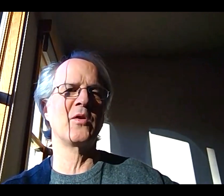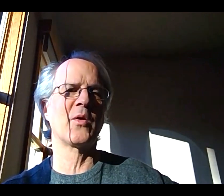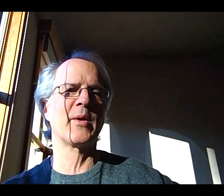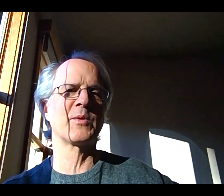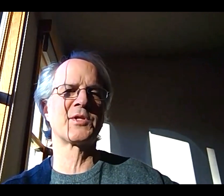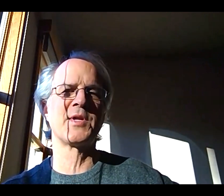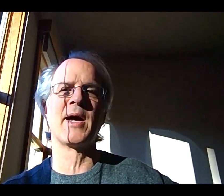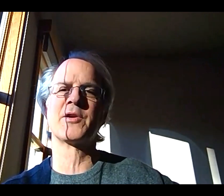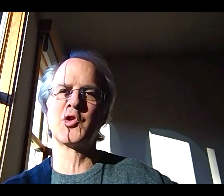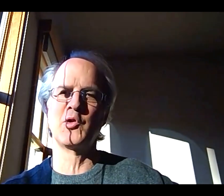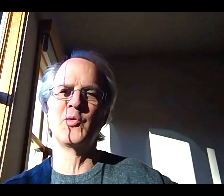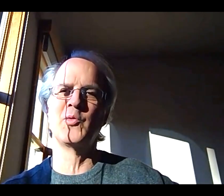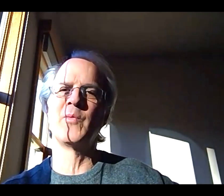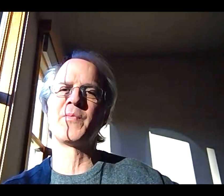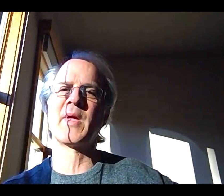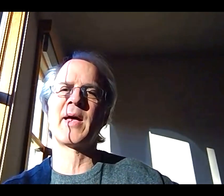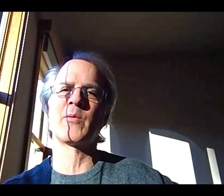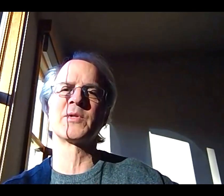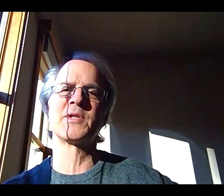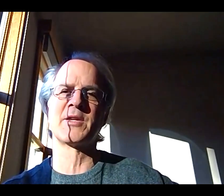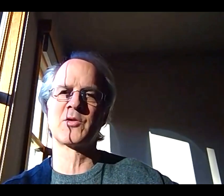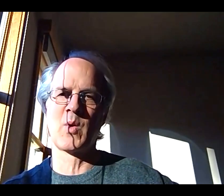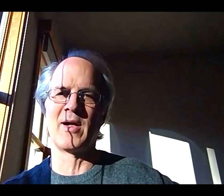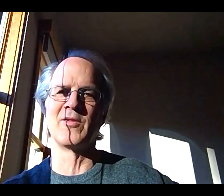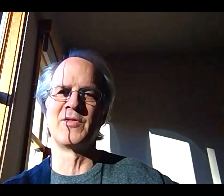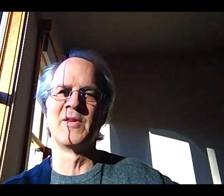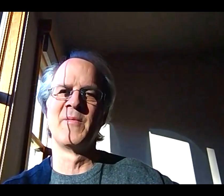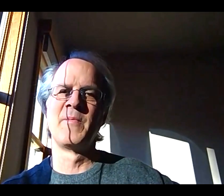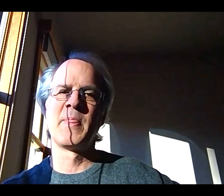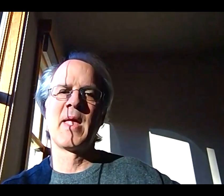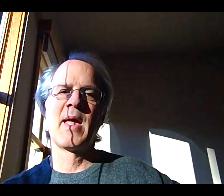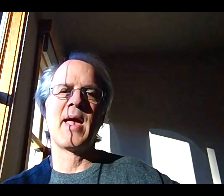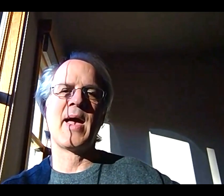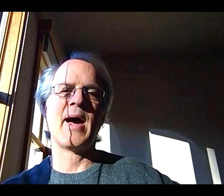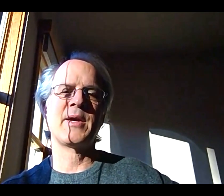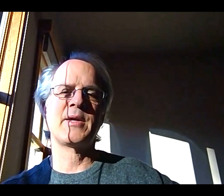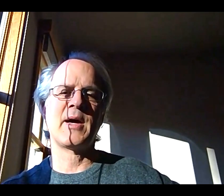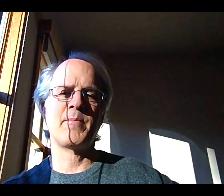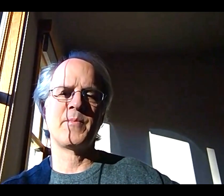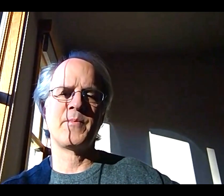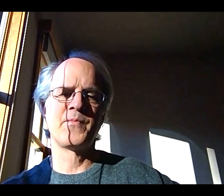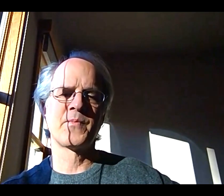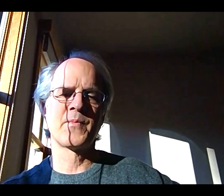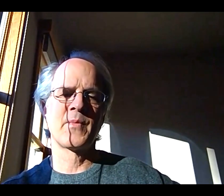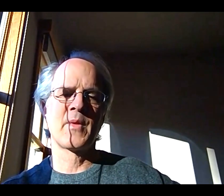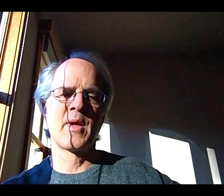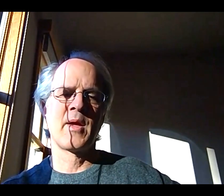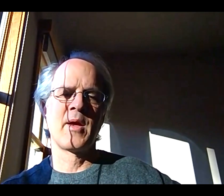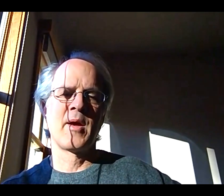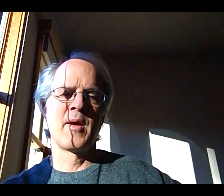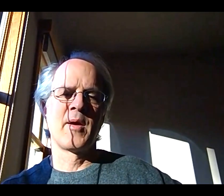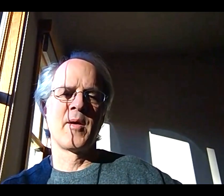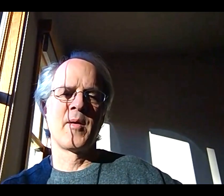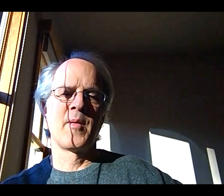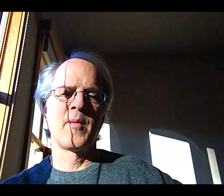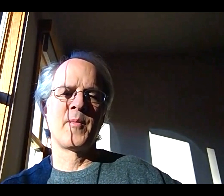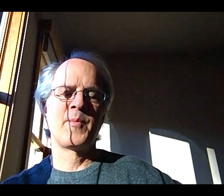you know, it was not two and it was not 12.